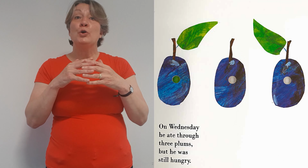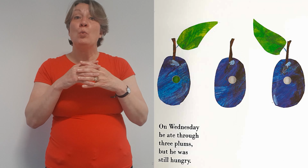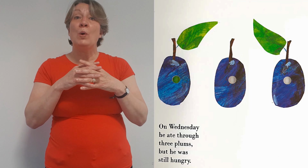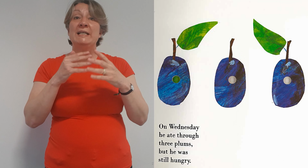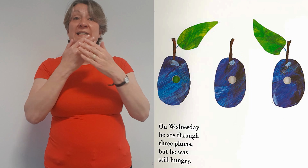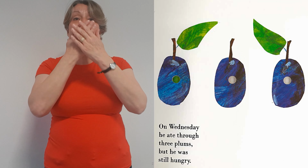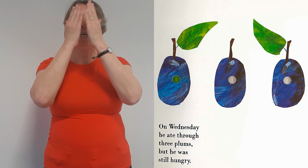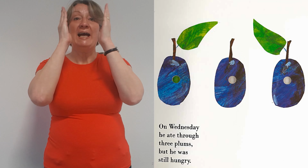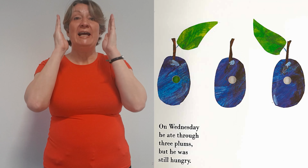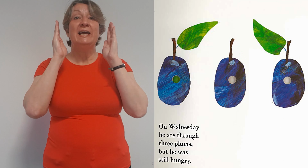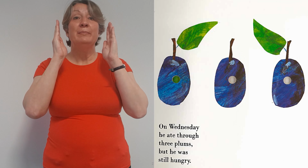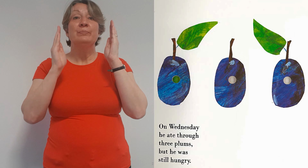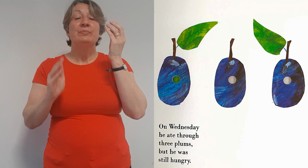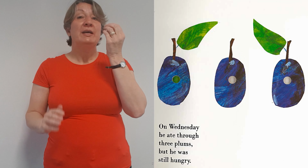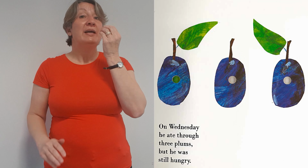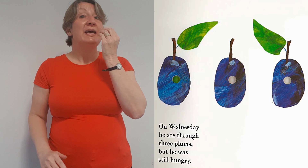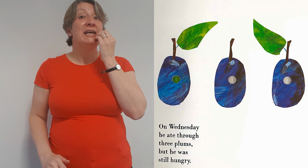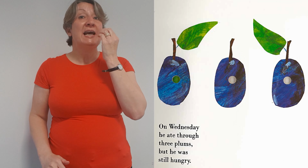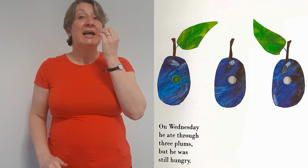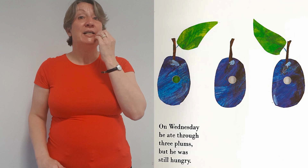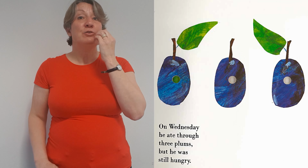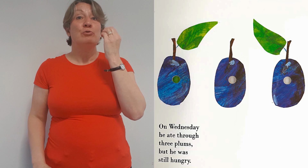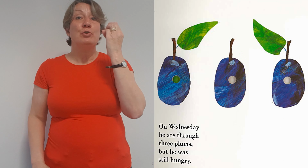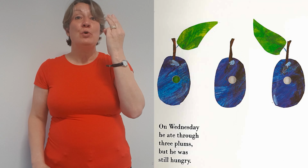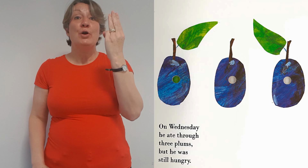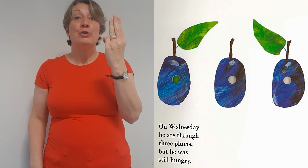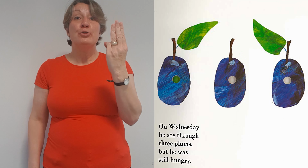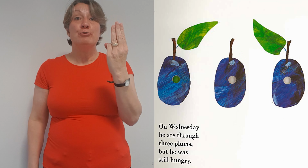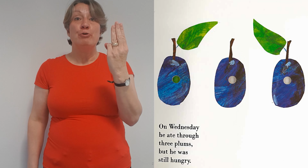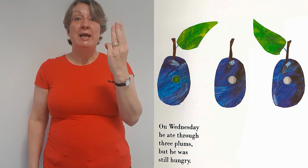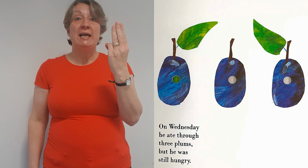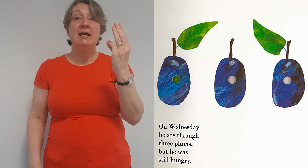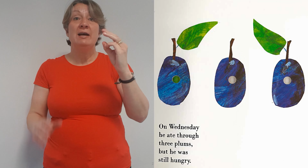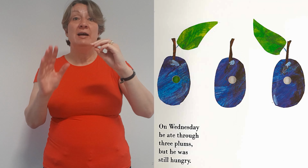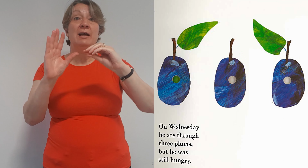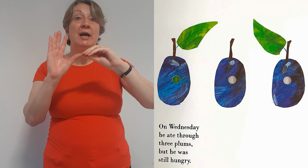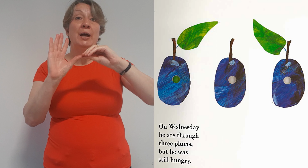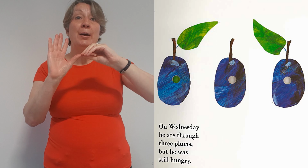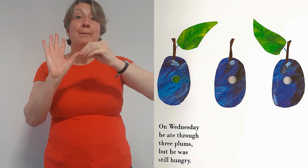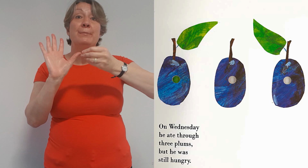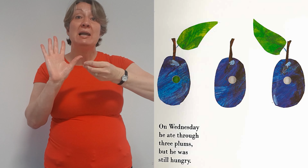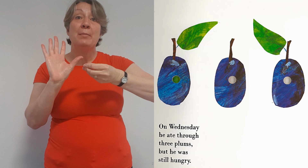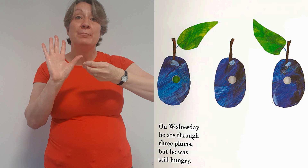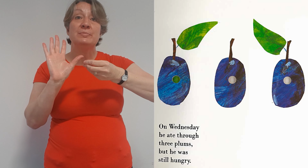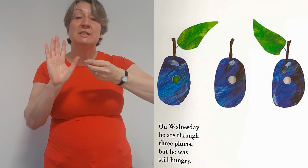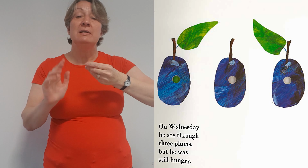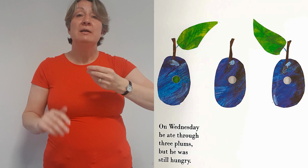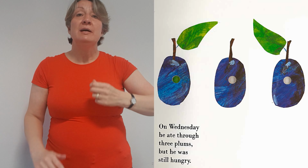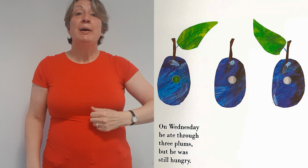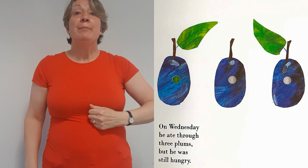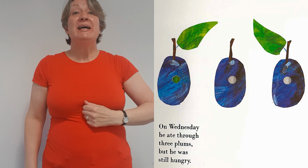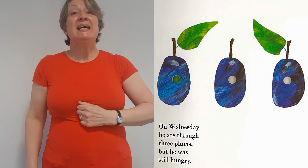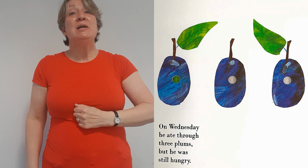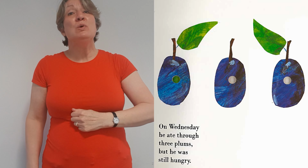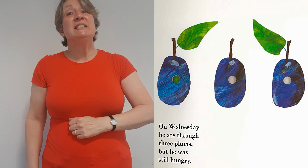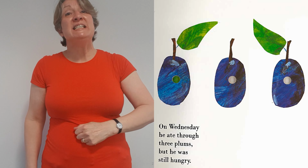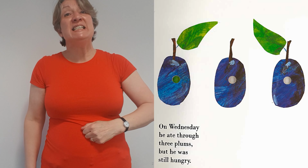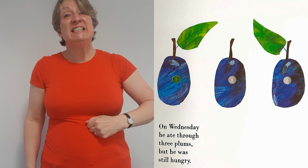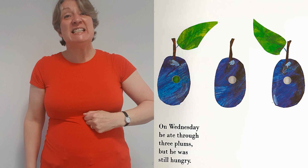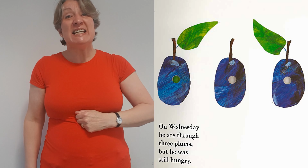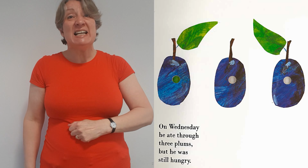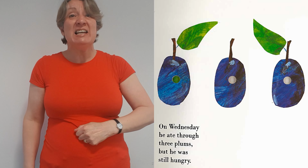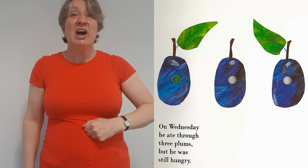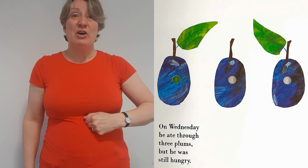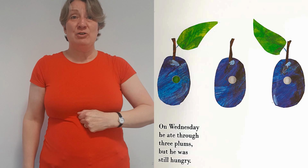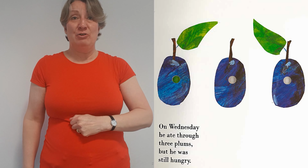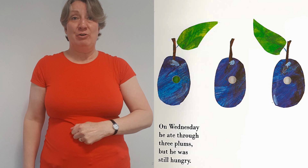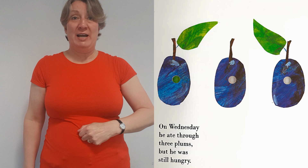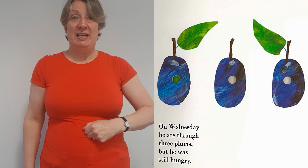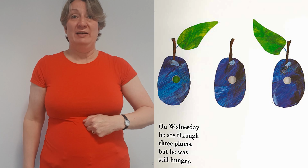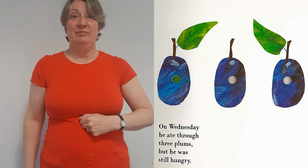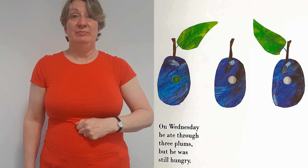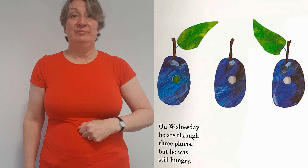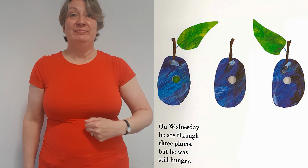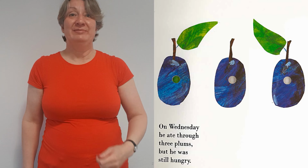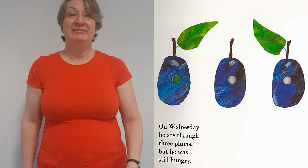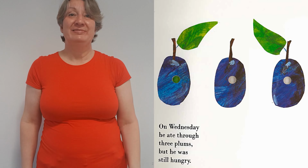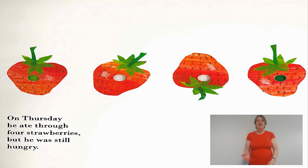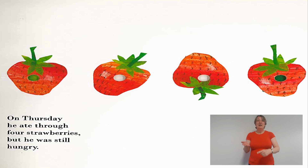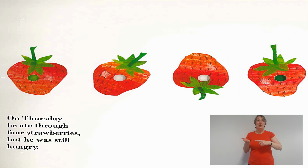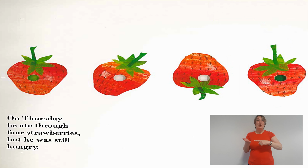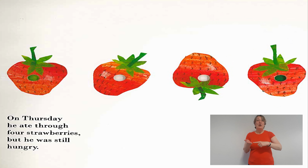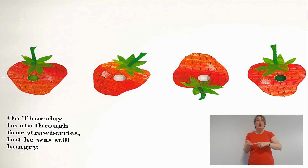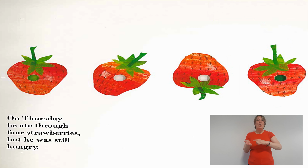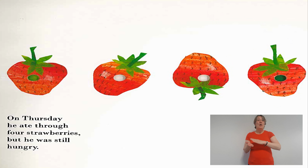on Wednesday he ate through three plums but he was still hungry